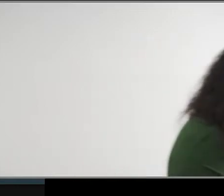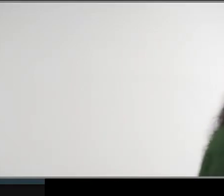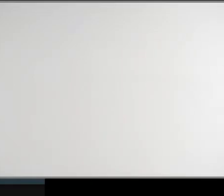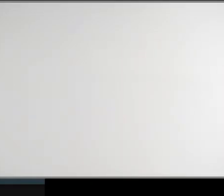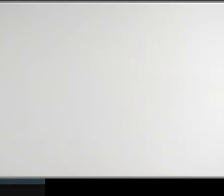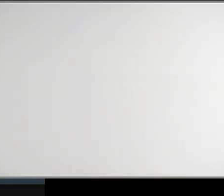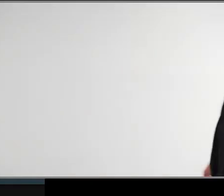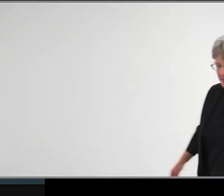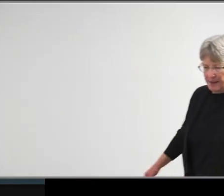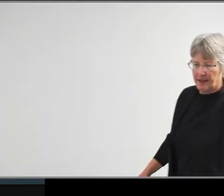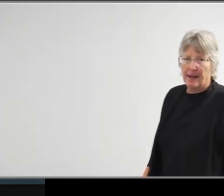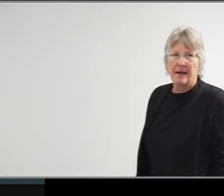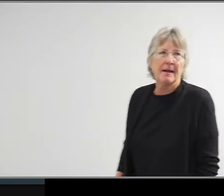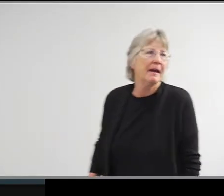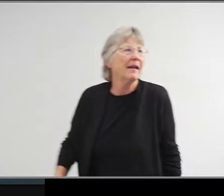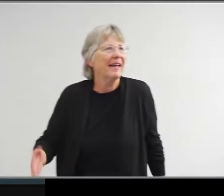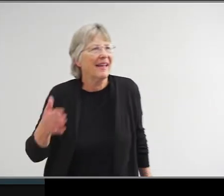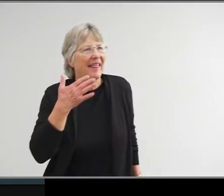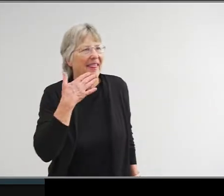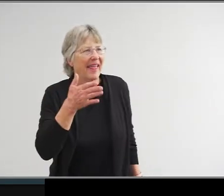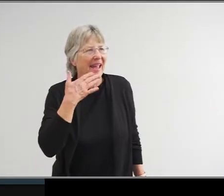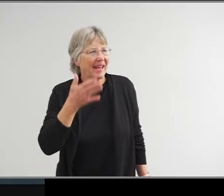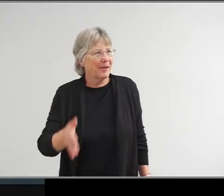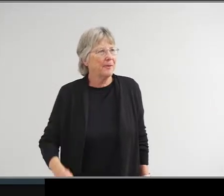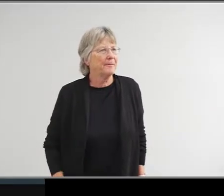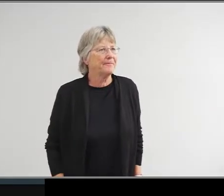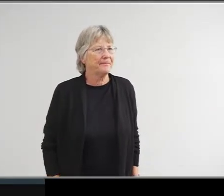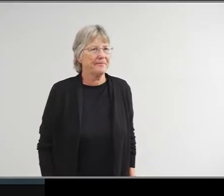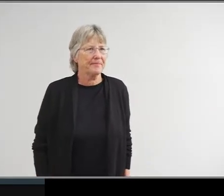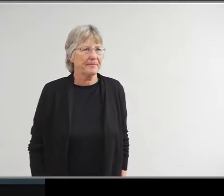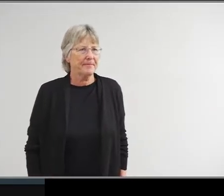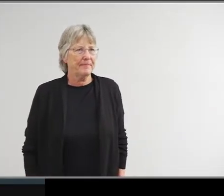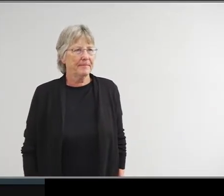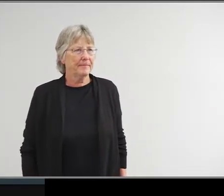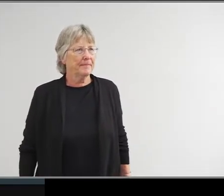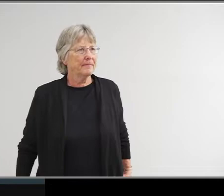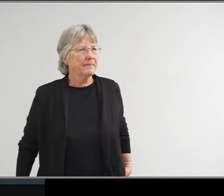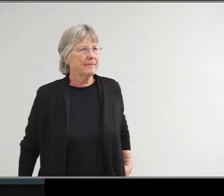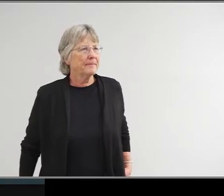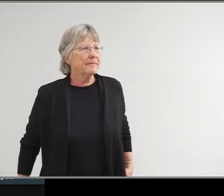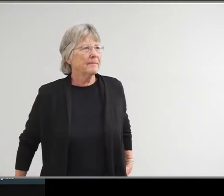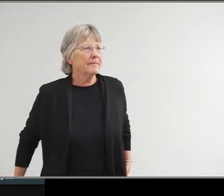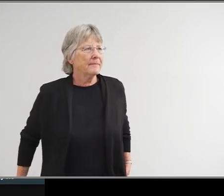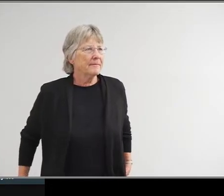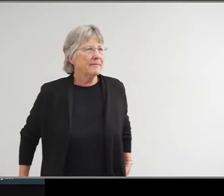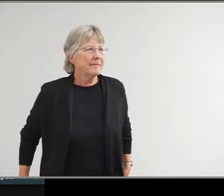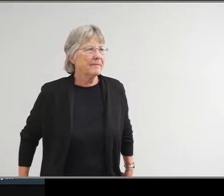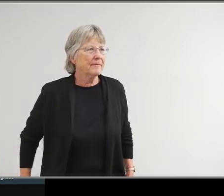Thank you. I think it really underscores the importance